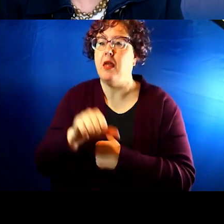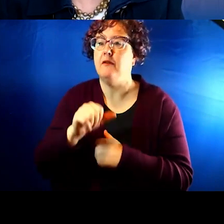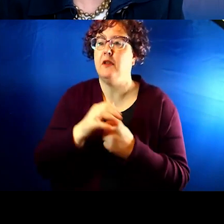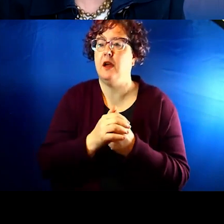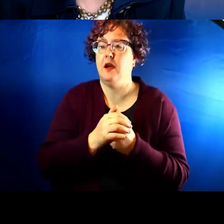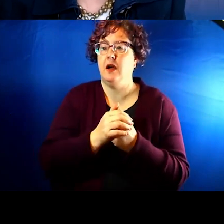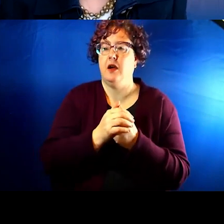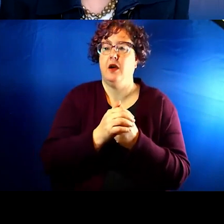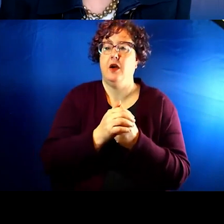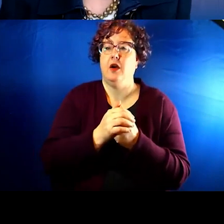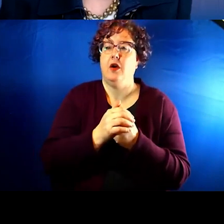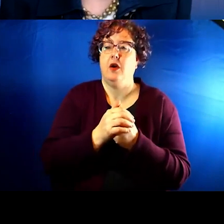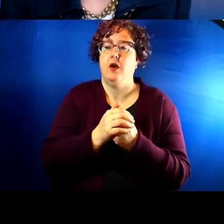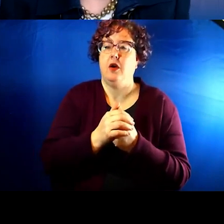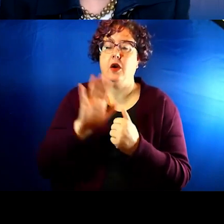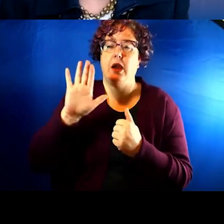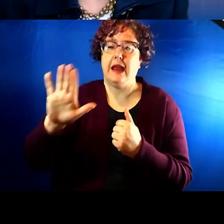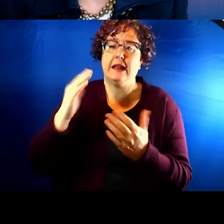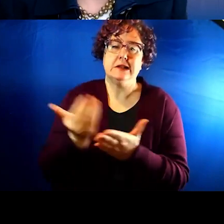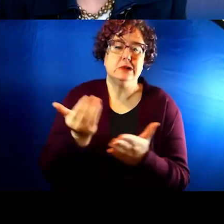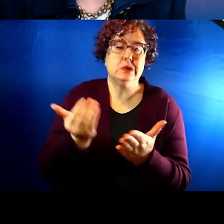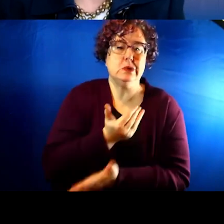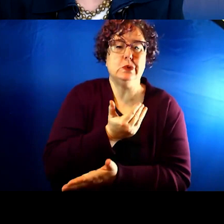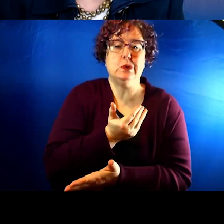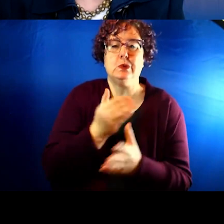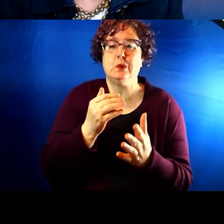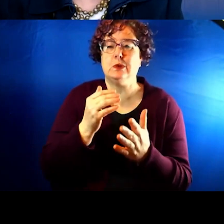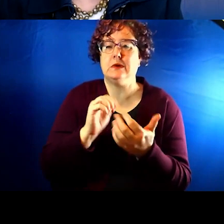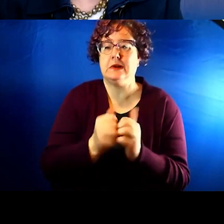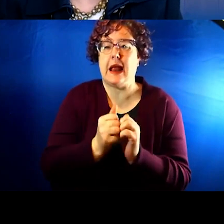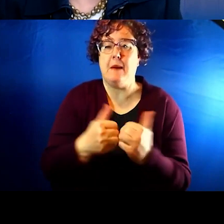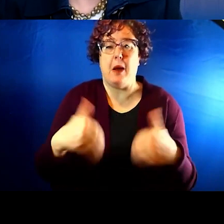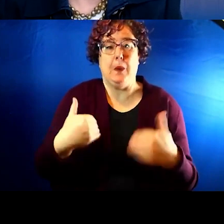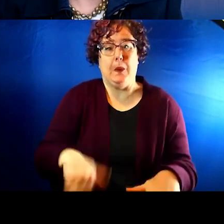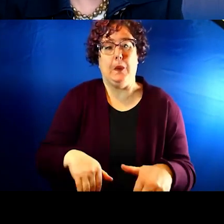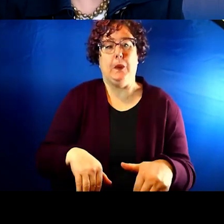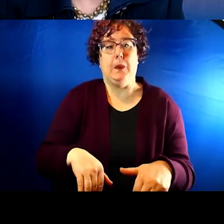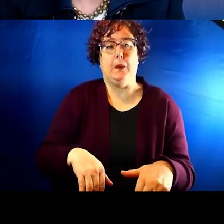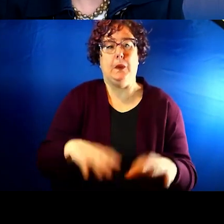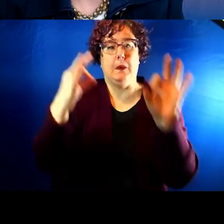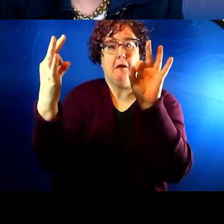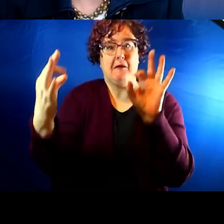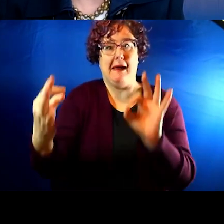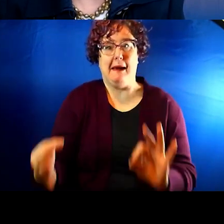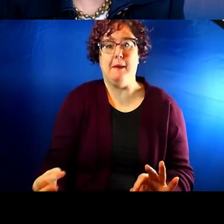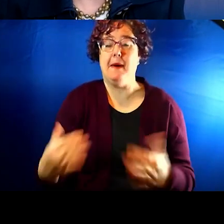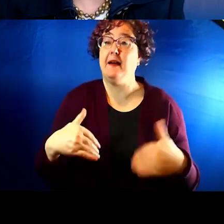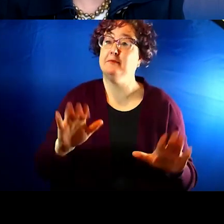HIS NEW CAMPAIGN GARNERED A LOT OF FEEDBACK. IT WAS A GREAT WEEK LAST WEEK.